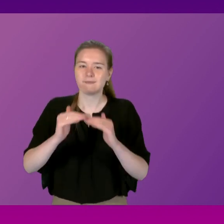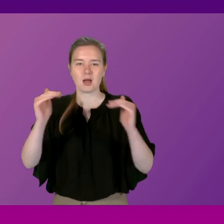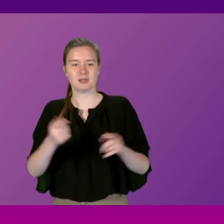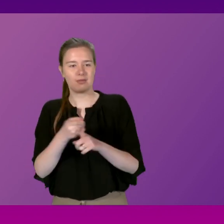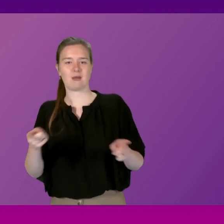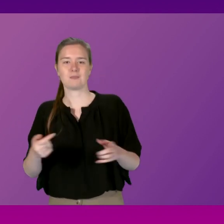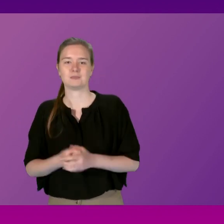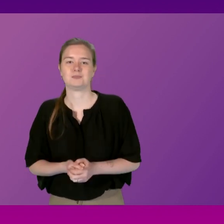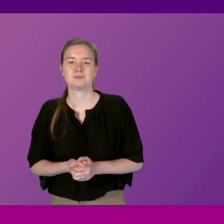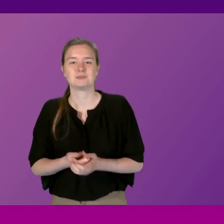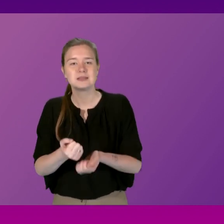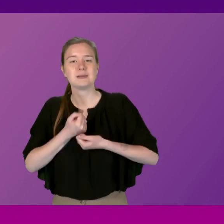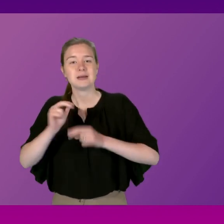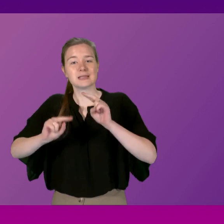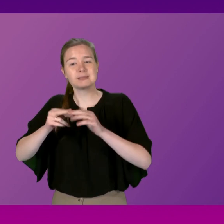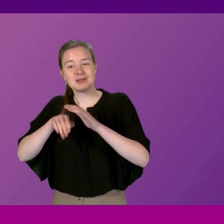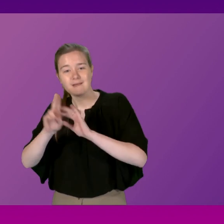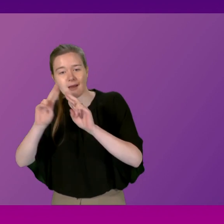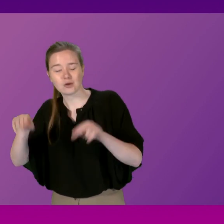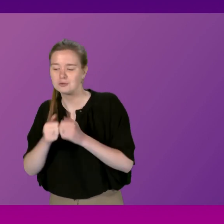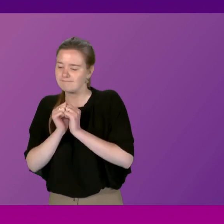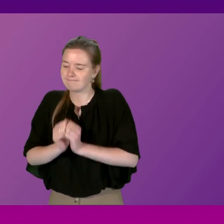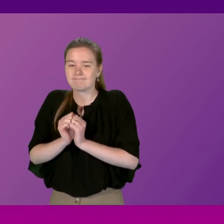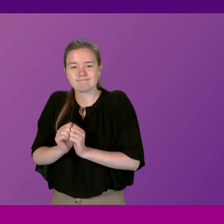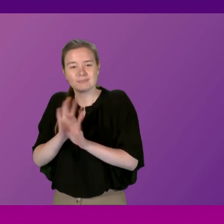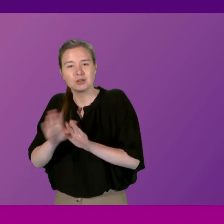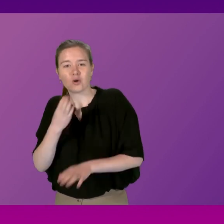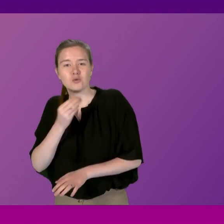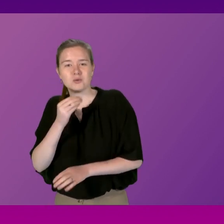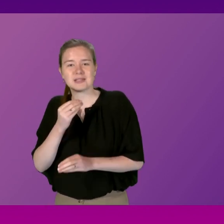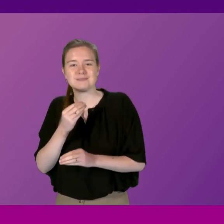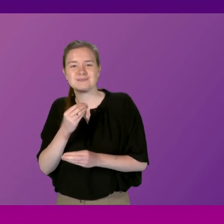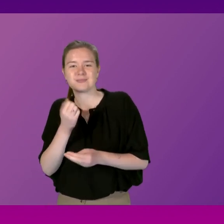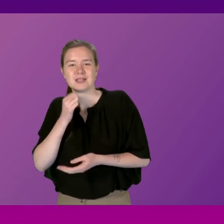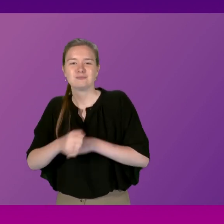From keeping assessments in-house and compassionate to not using brown envelopes to write to people